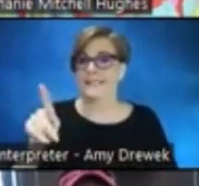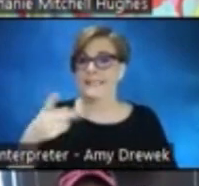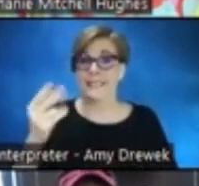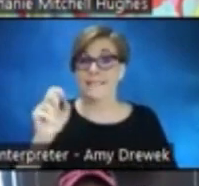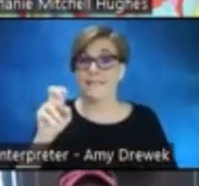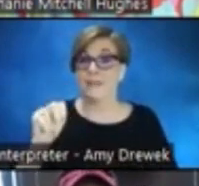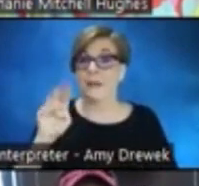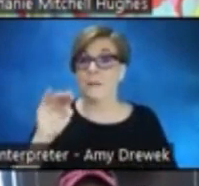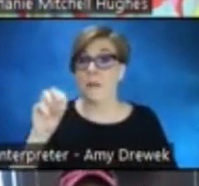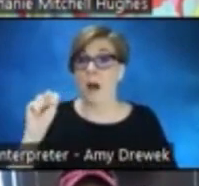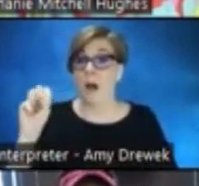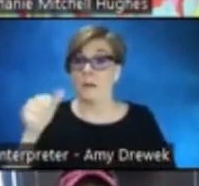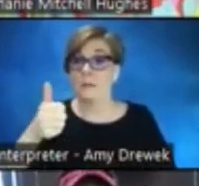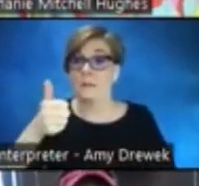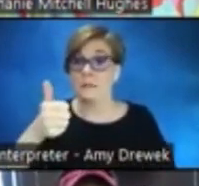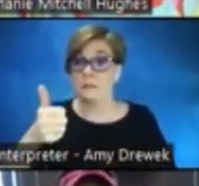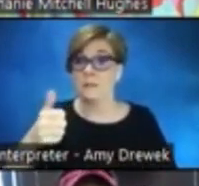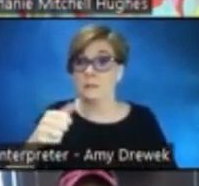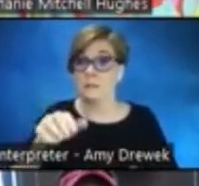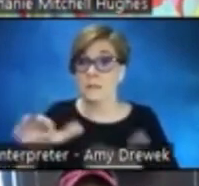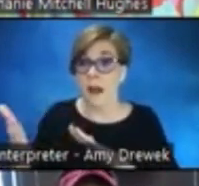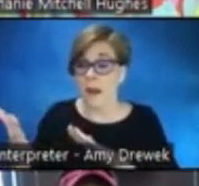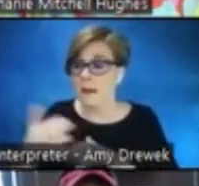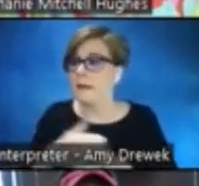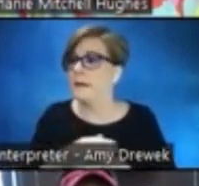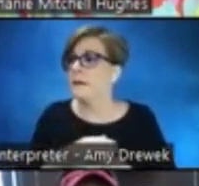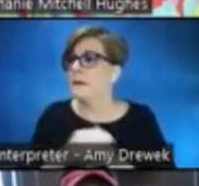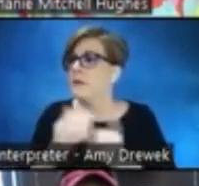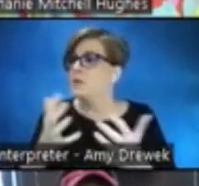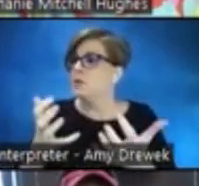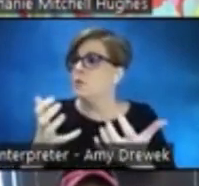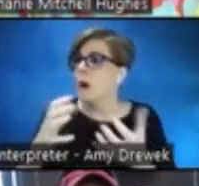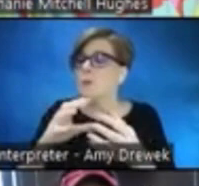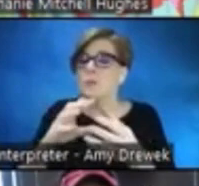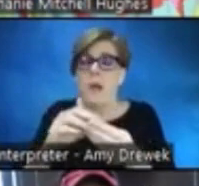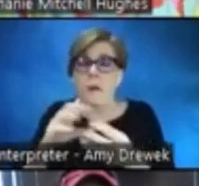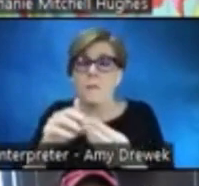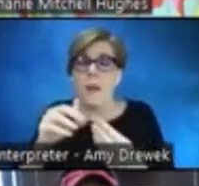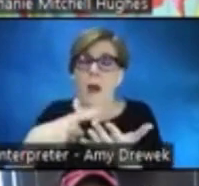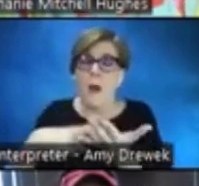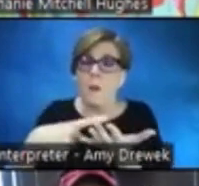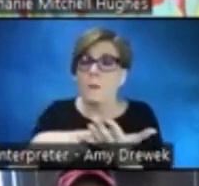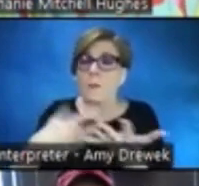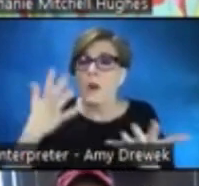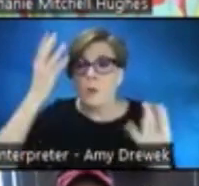TALK A LITTLE BIT ABOUT WHAT YOU WERE THINKING ABOUT AT THAT TIME?